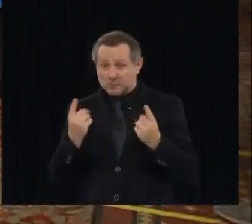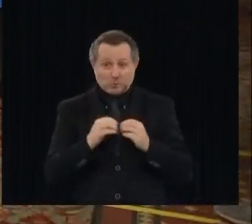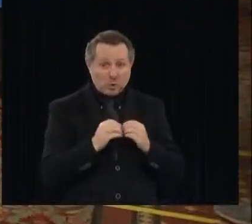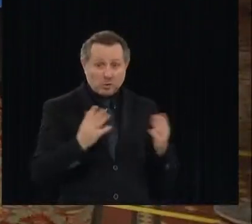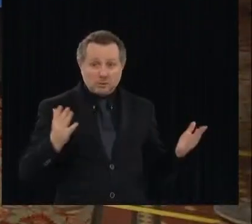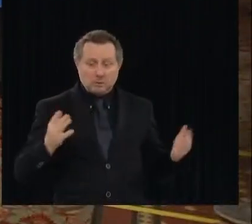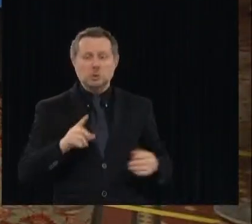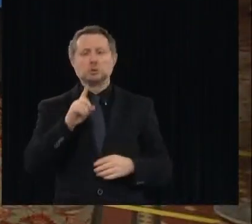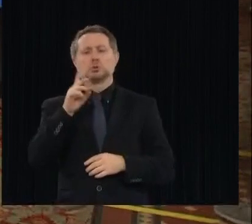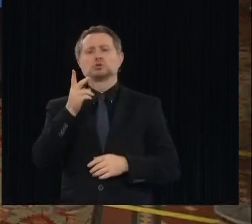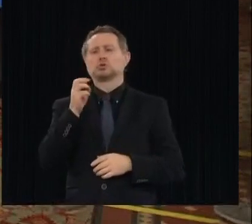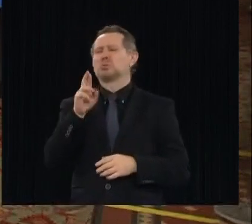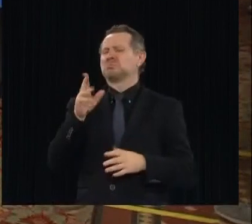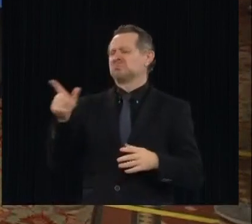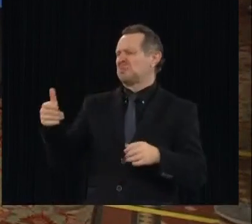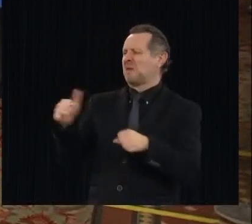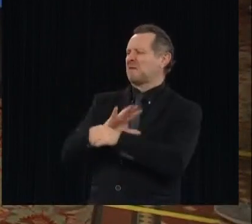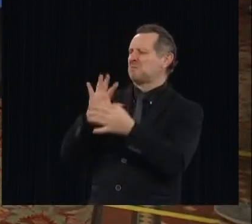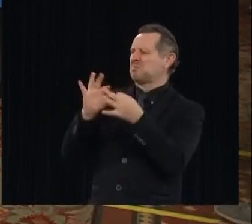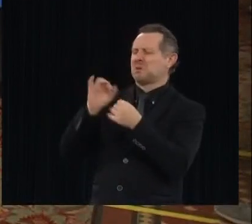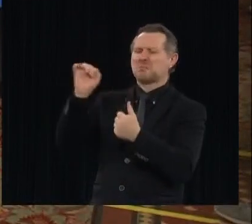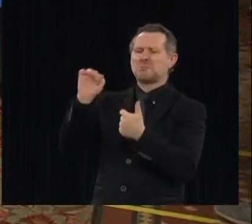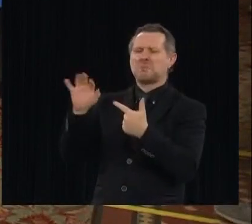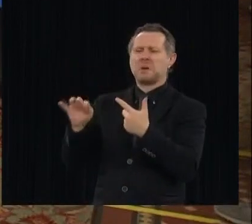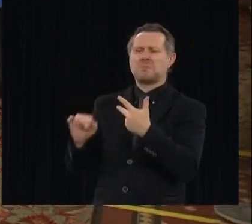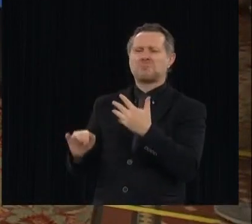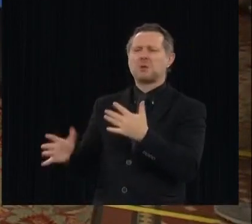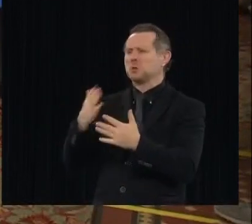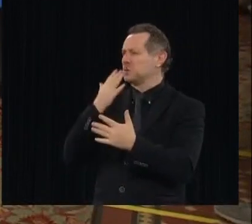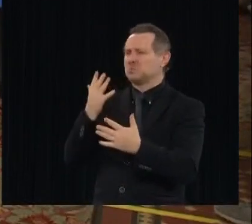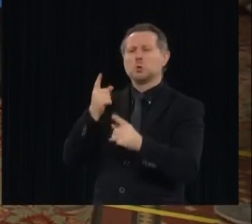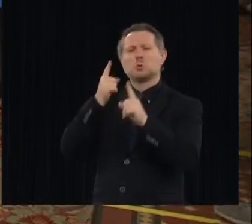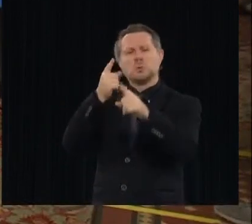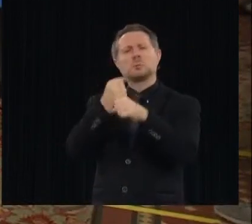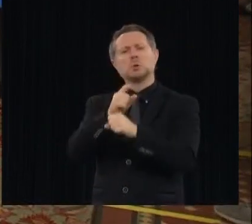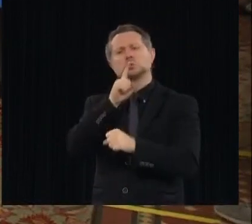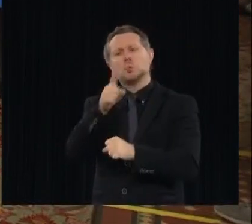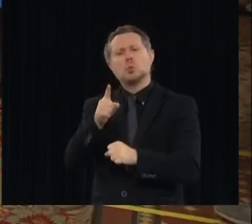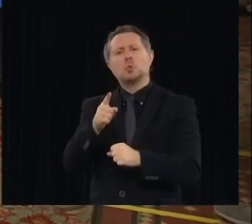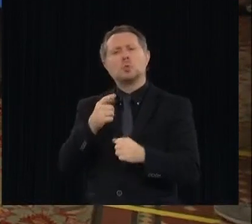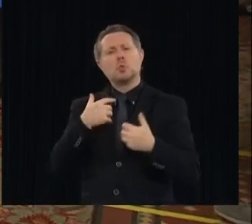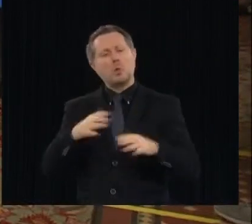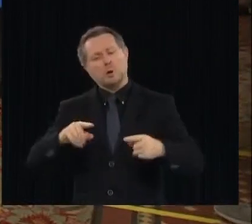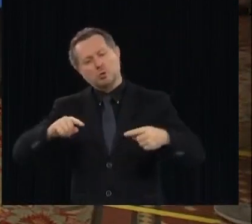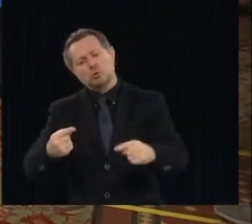SO RESPOND TO THE FACTS. IT'S ESPECIALLY TRICKY, FACTS